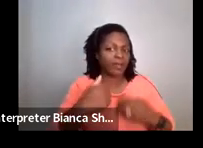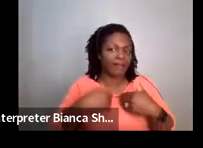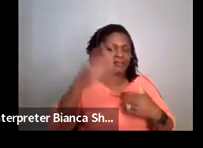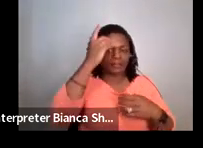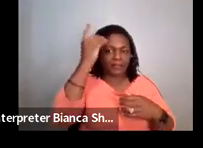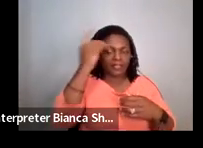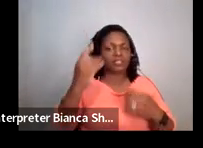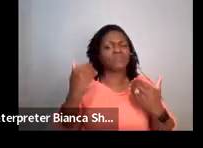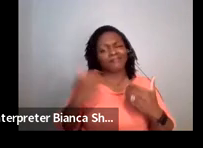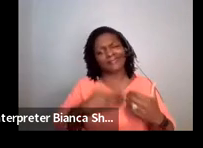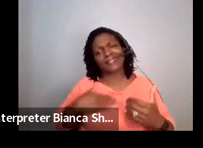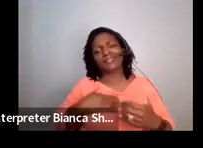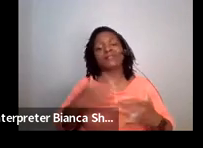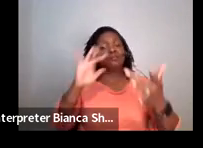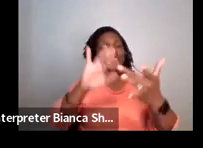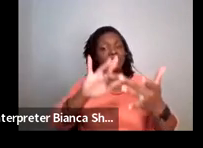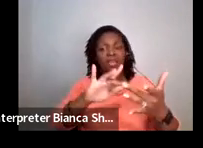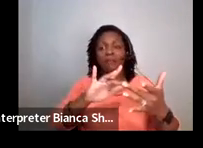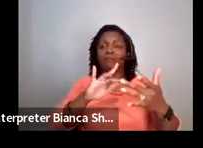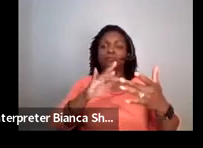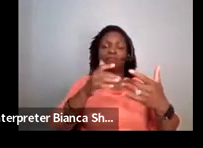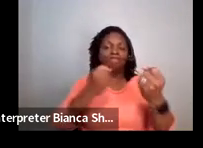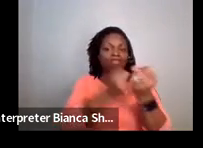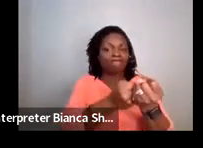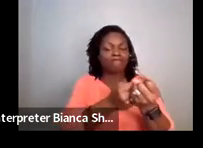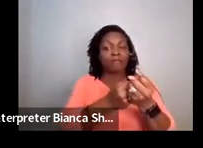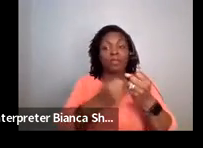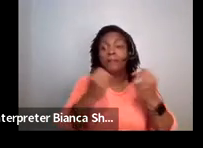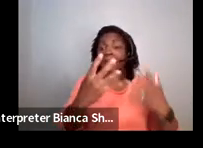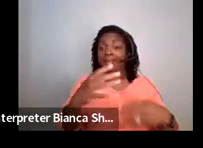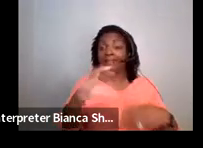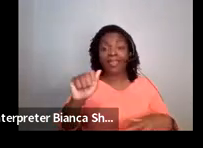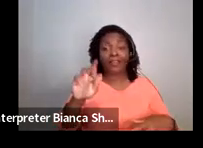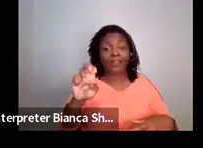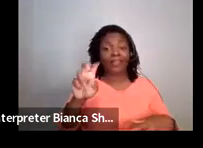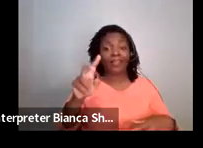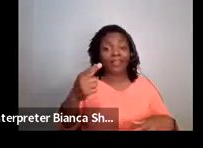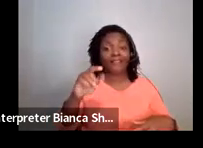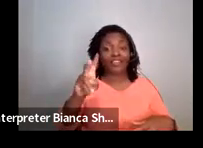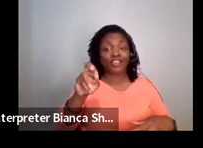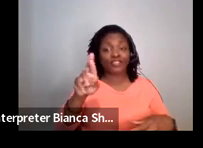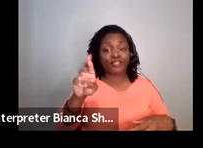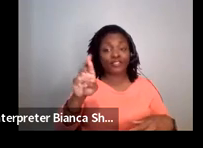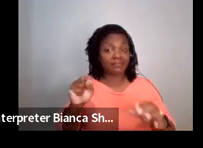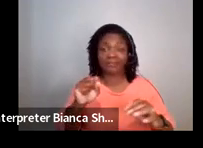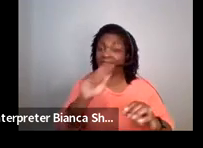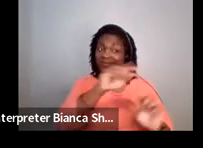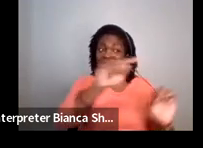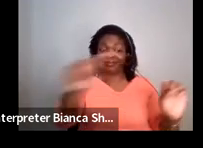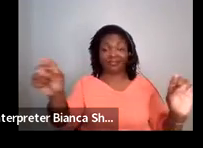I asked you to reach out many of these caregivers can be so overwhelmed. They don't even know what to ask for that's why we're here.